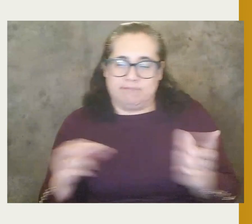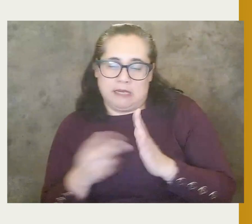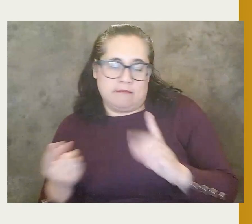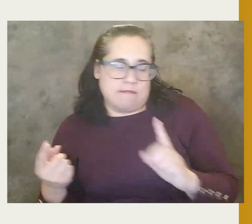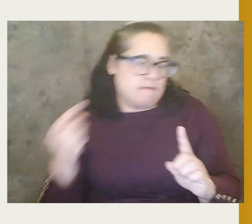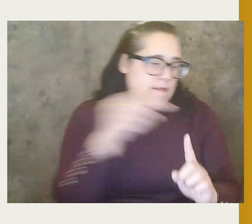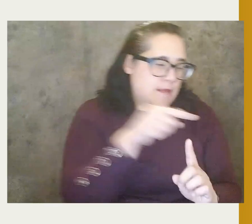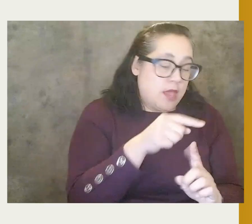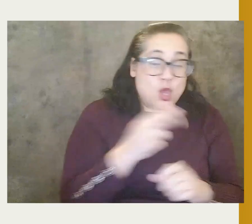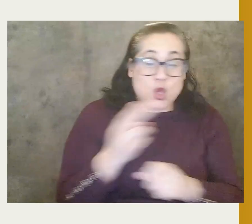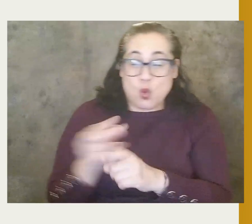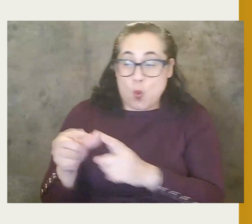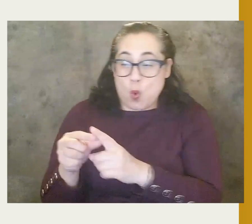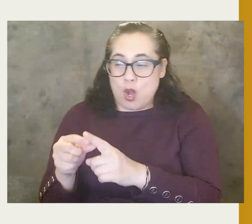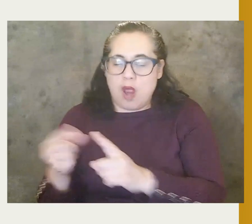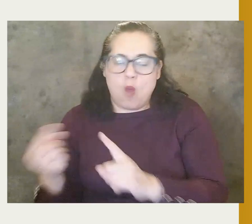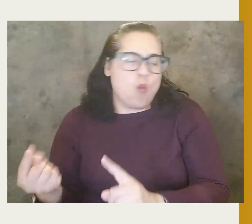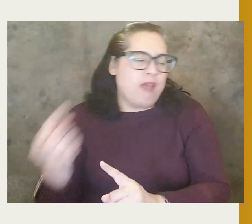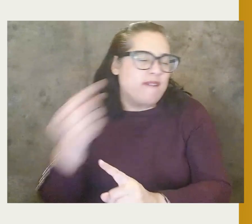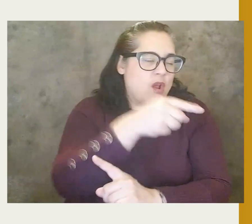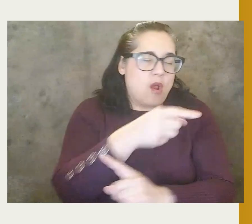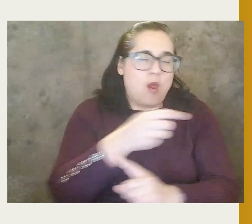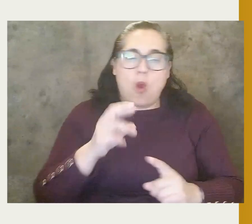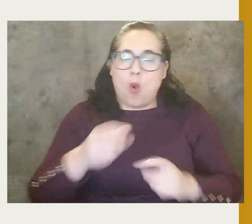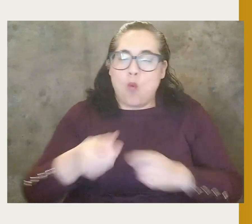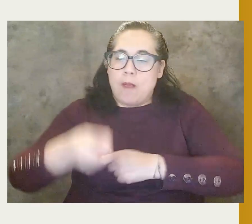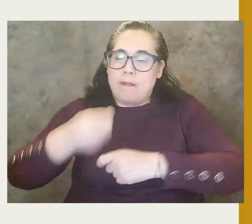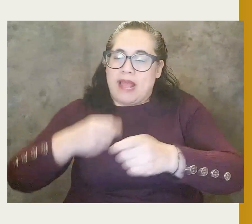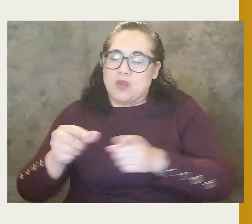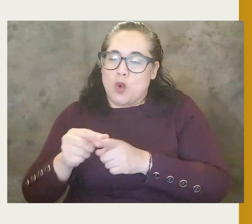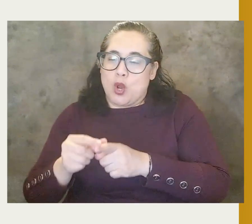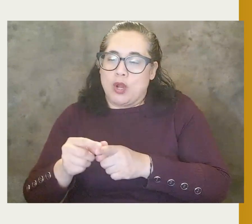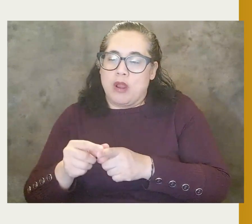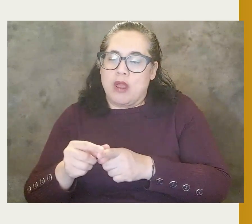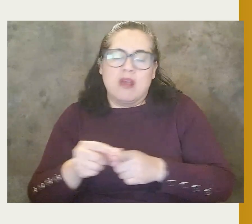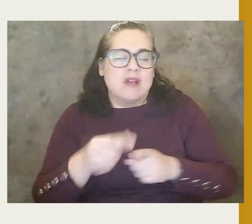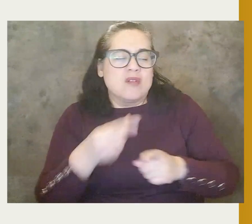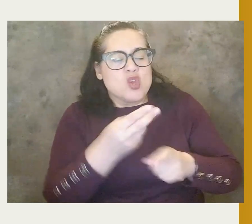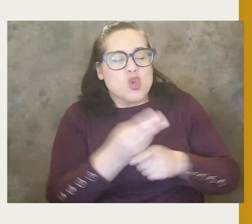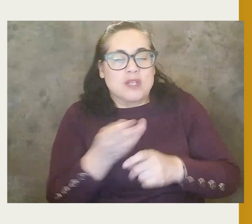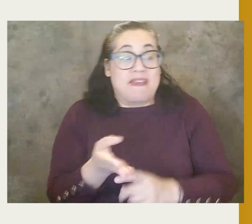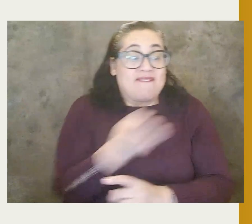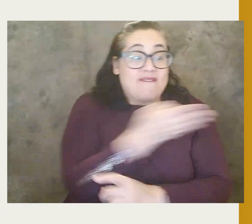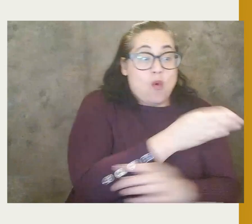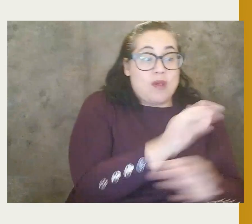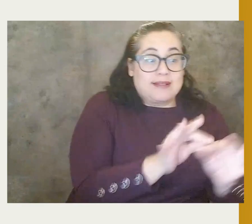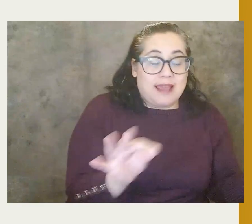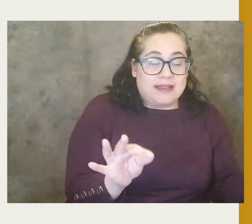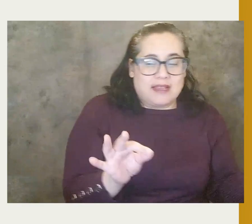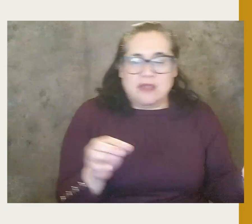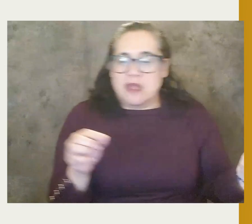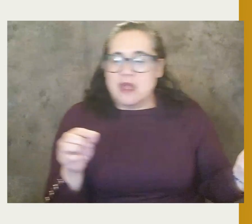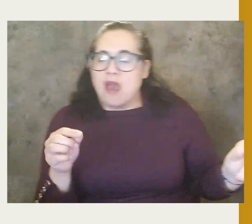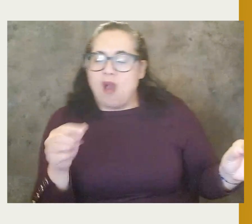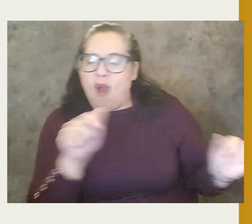refers to or replaces a word used earlier in a sentence in ... order to avoid repetition.